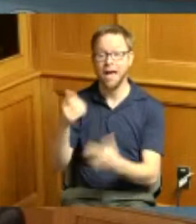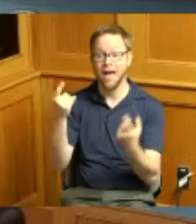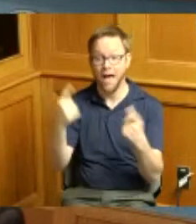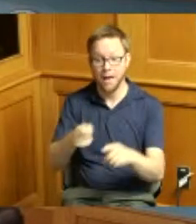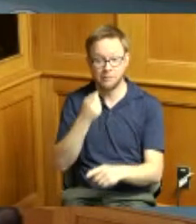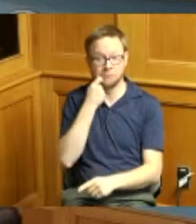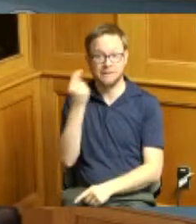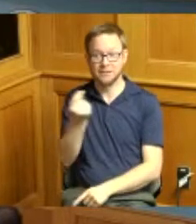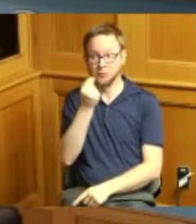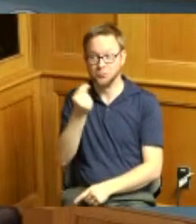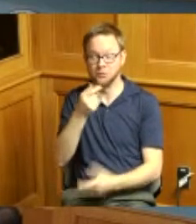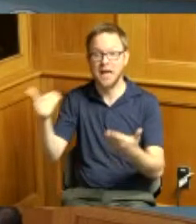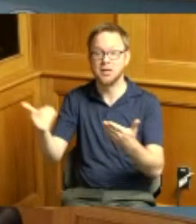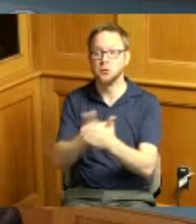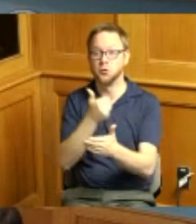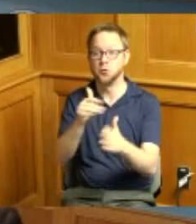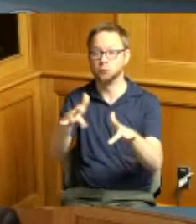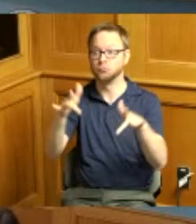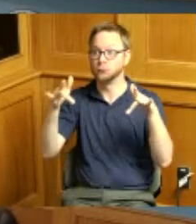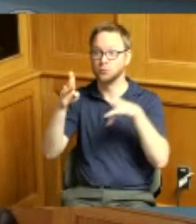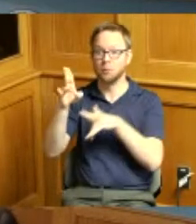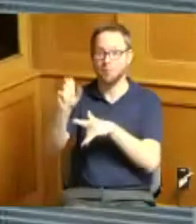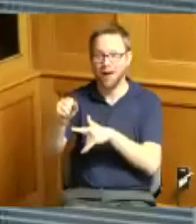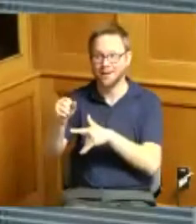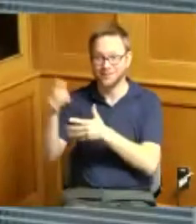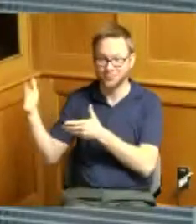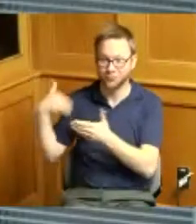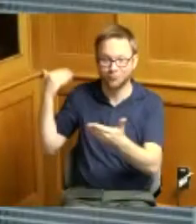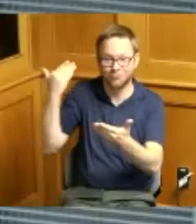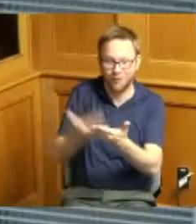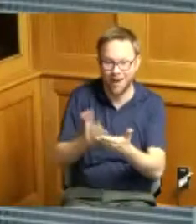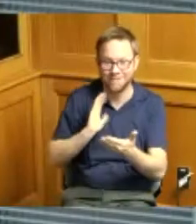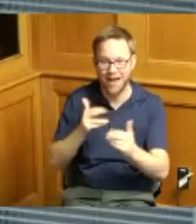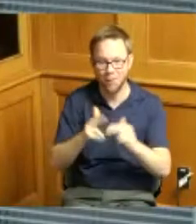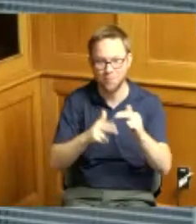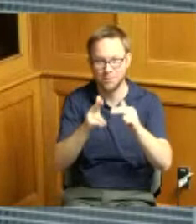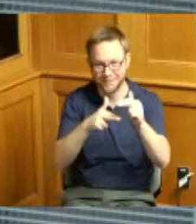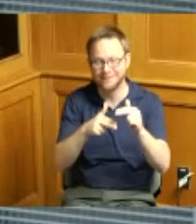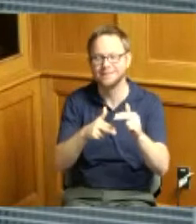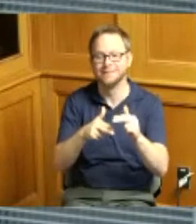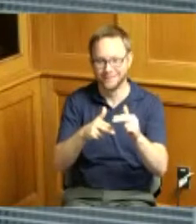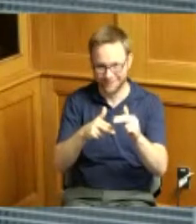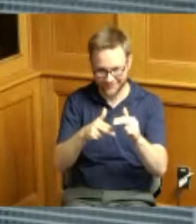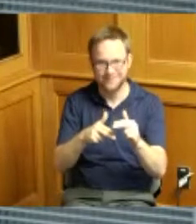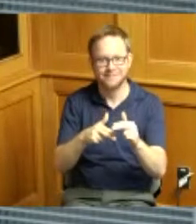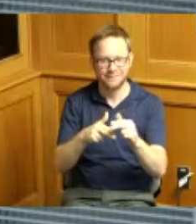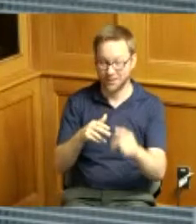so we have a parking spot for it we will we will fuel it and probably tired of hearing my mouth so